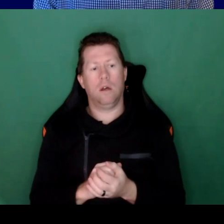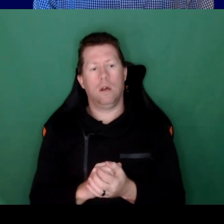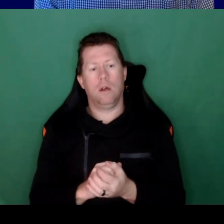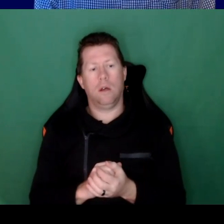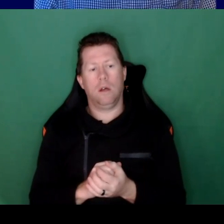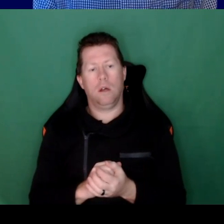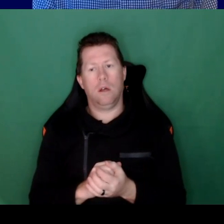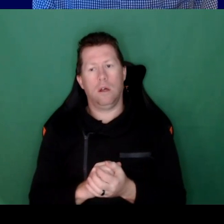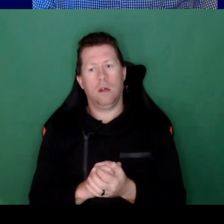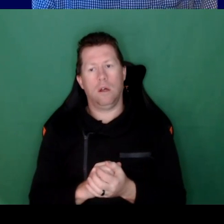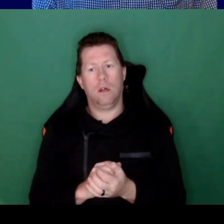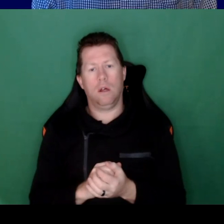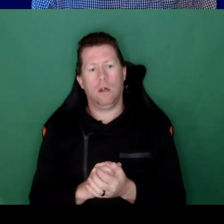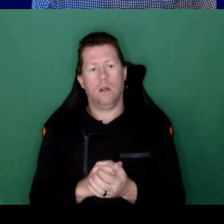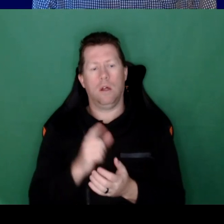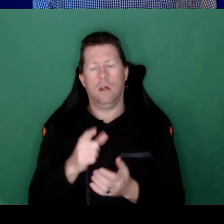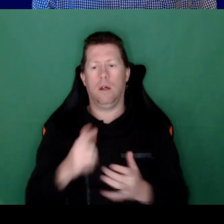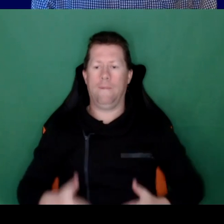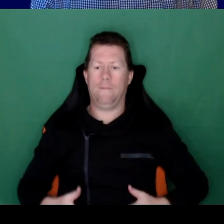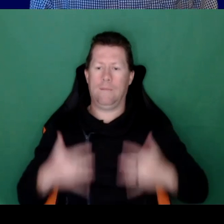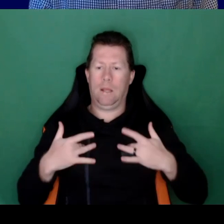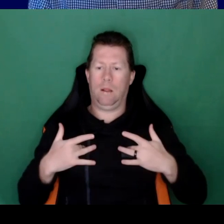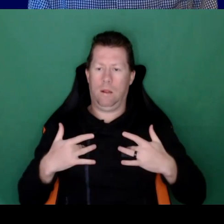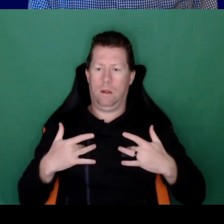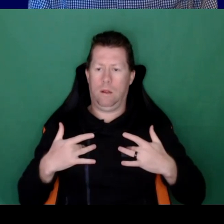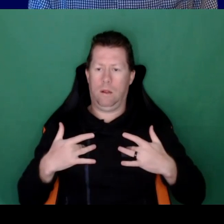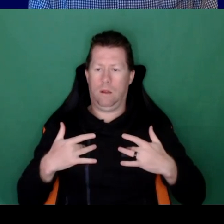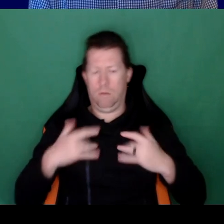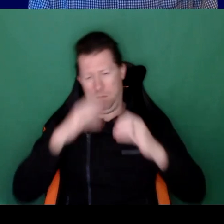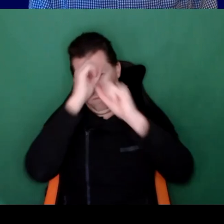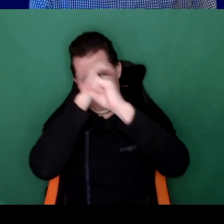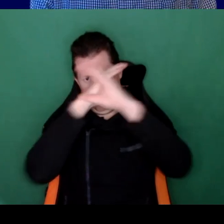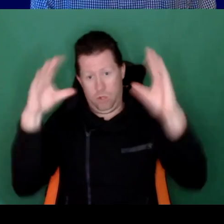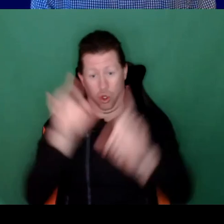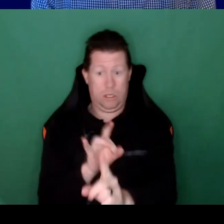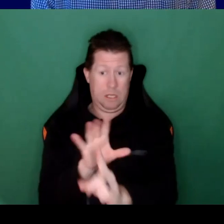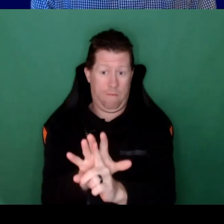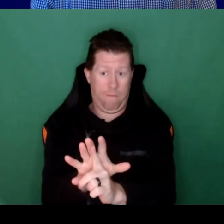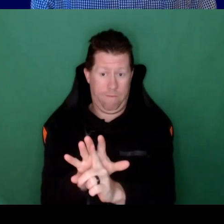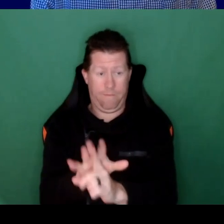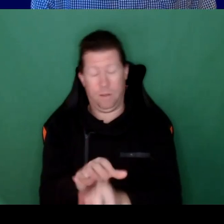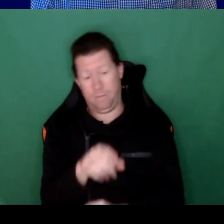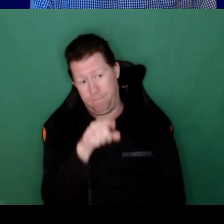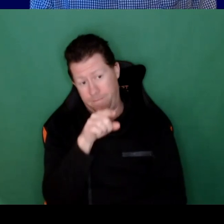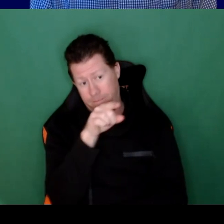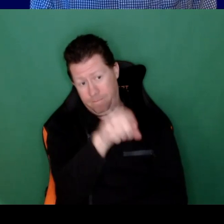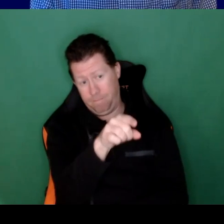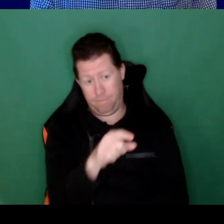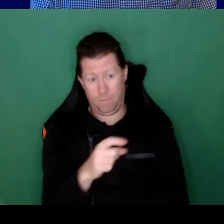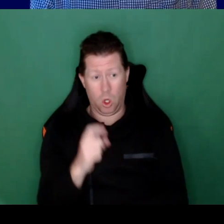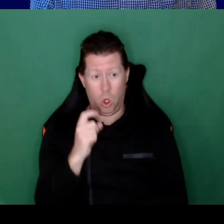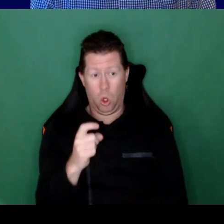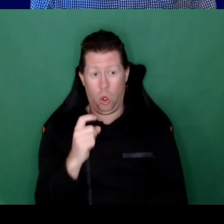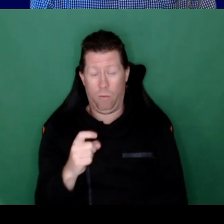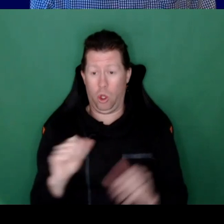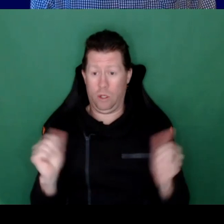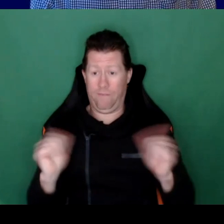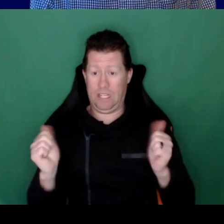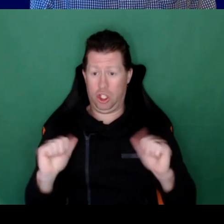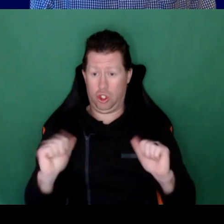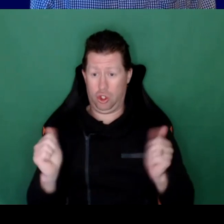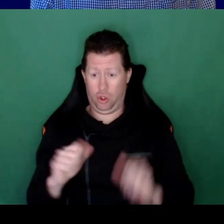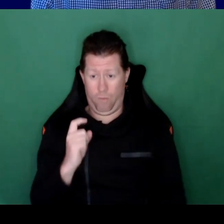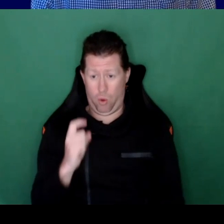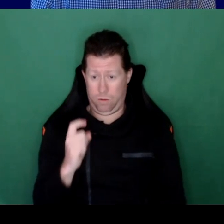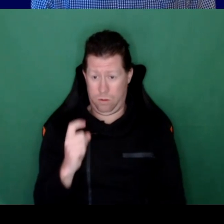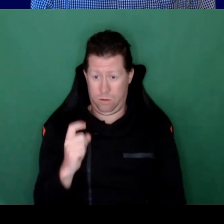Imagine for a moment that this child has almost completed this puzzle and we see that one,